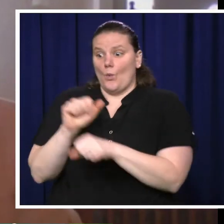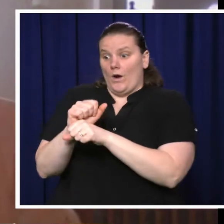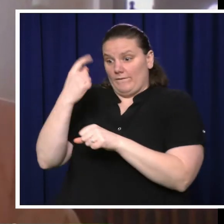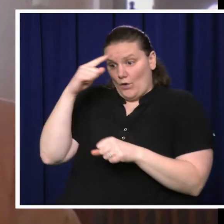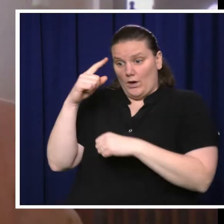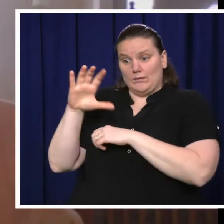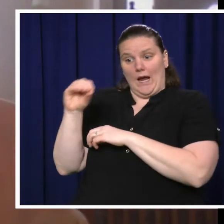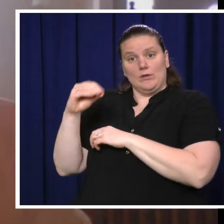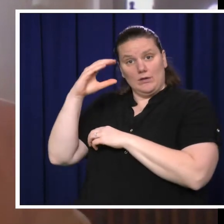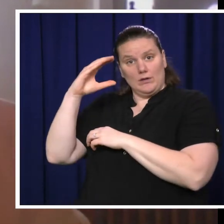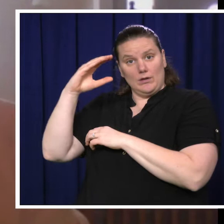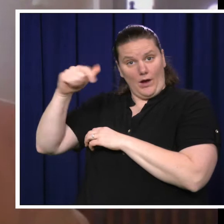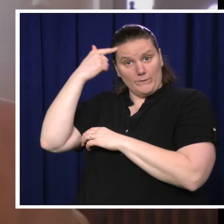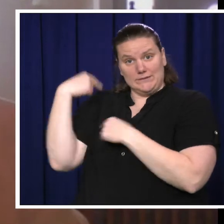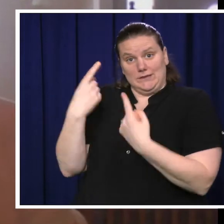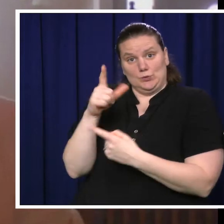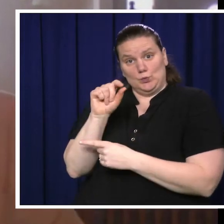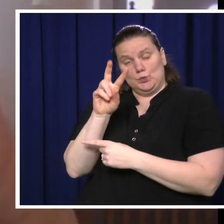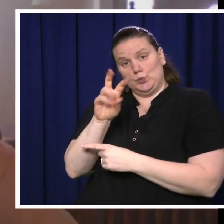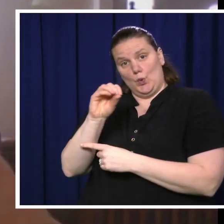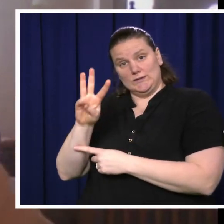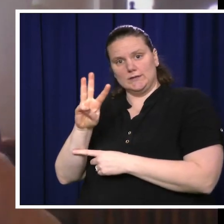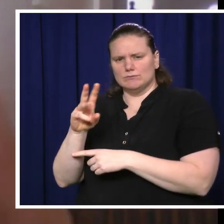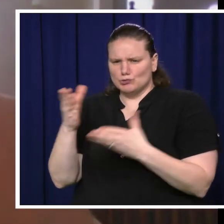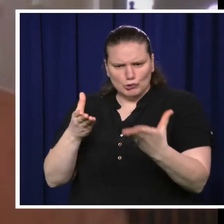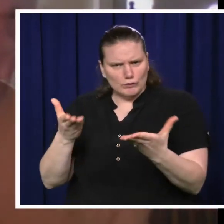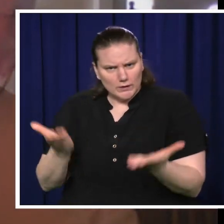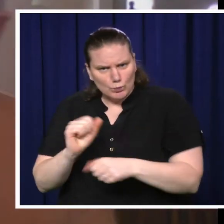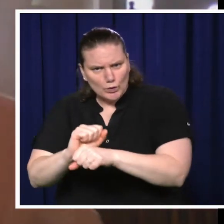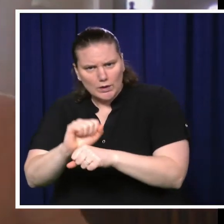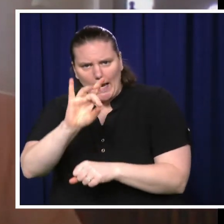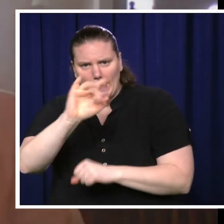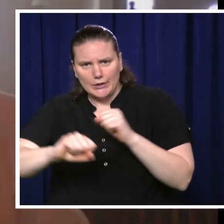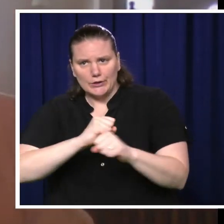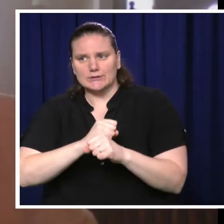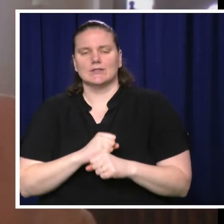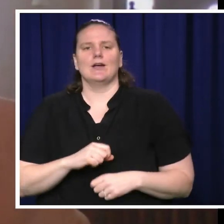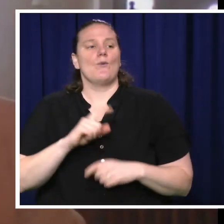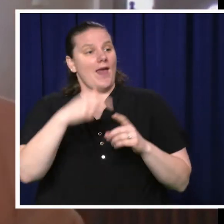He has worked for the county government since 2006 and has served in his current position for eight years.